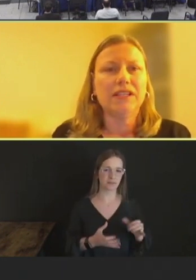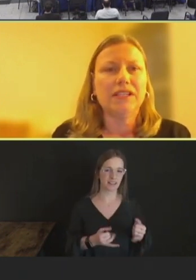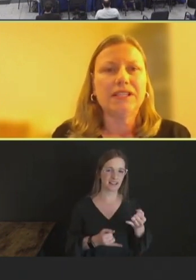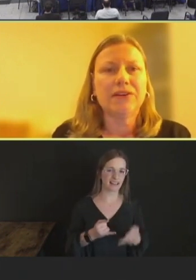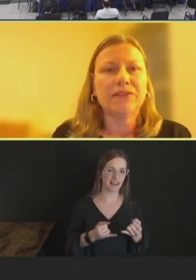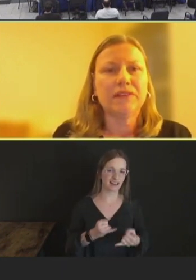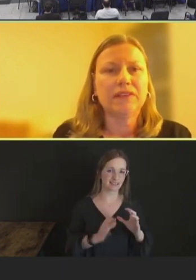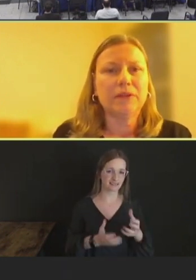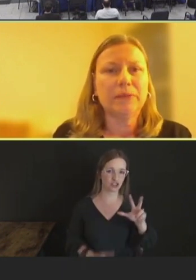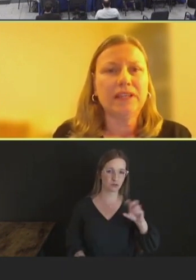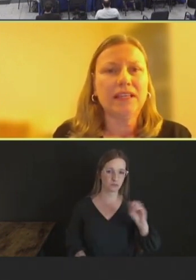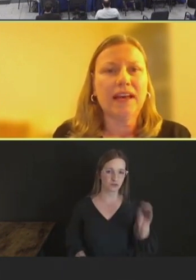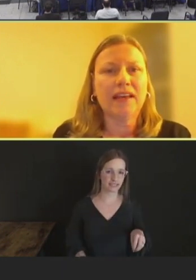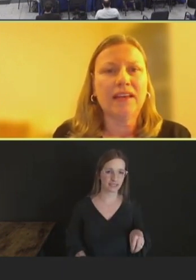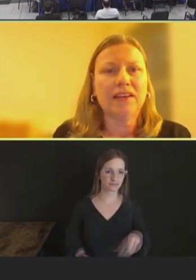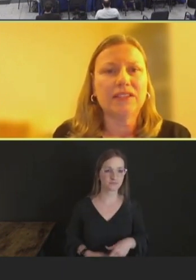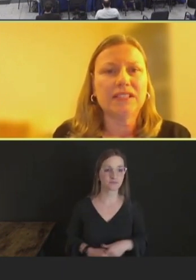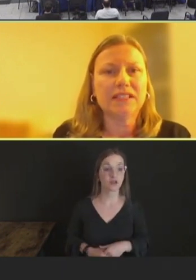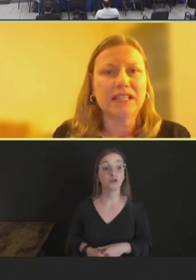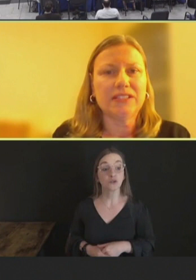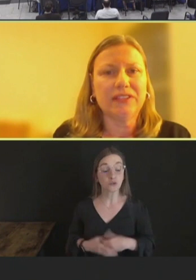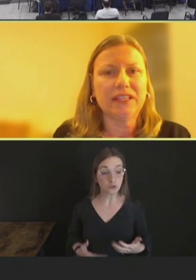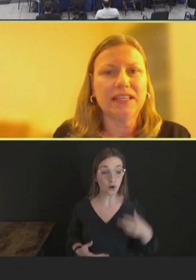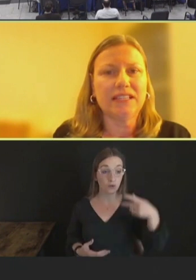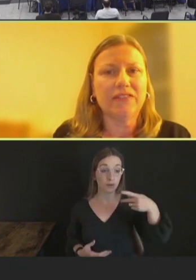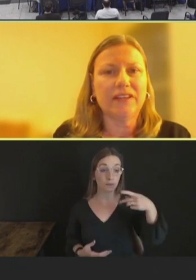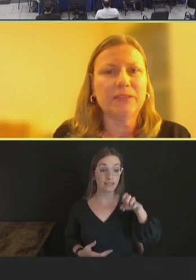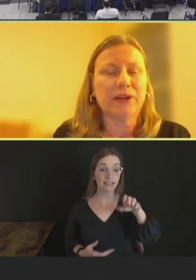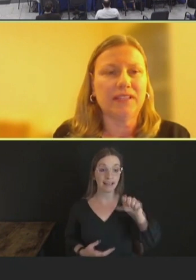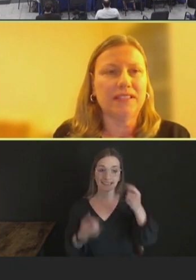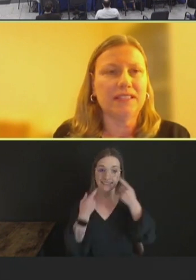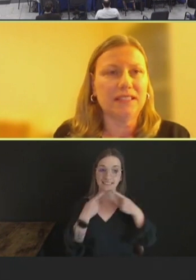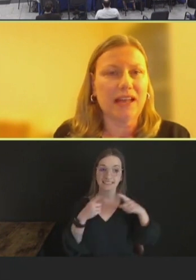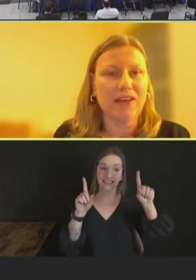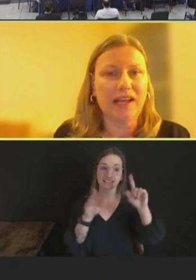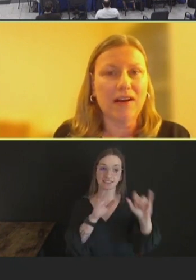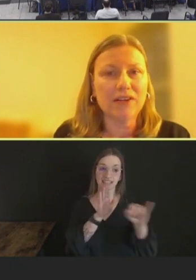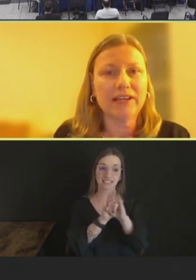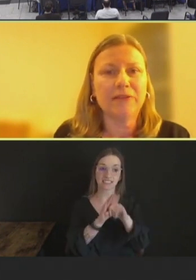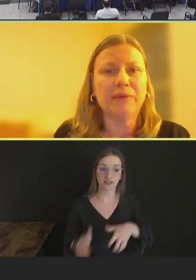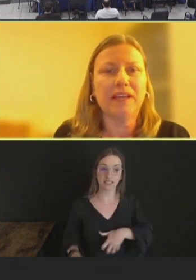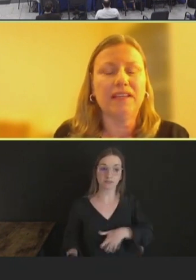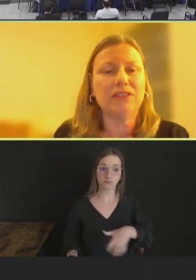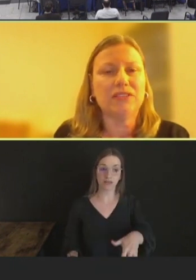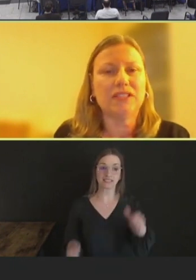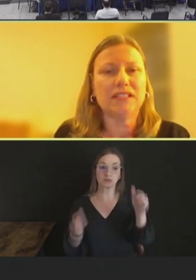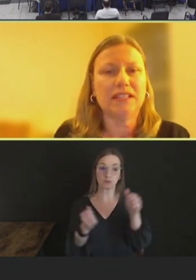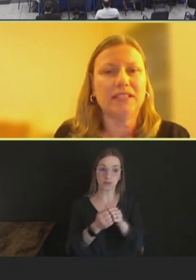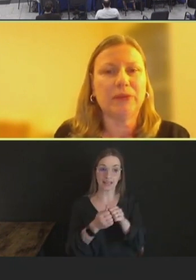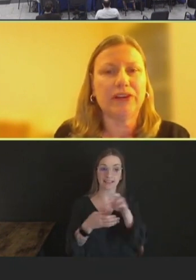So, the PEA successfully identifies pregnancies that have an outcome, and it uses linked birth